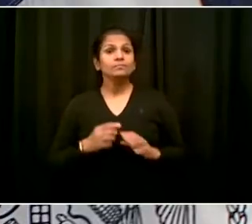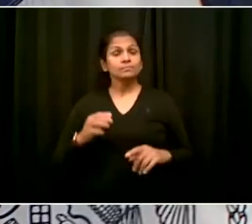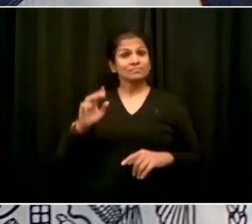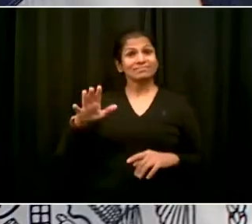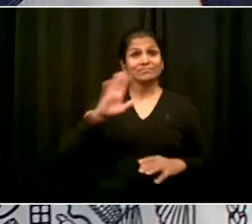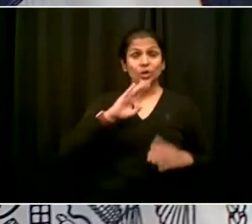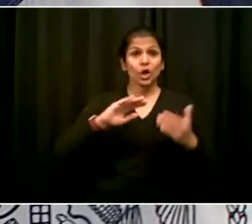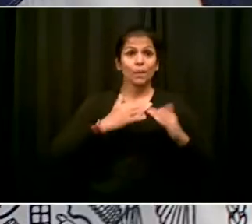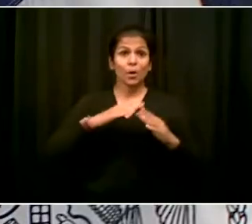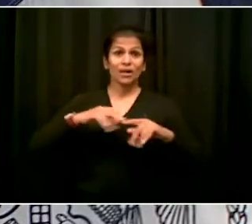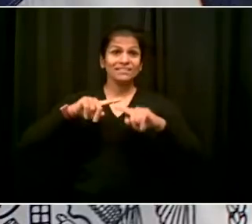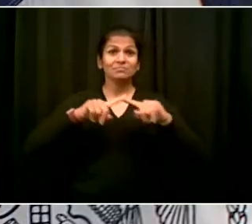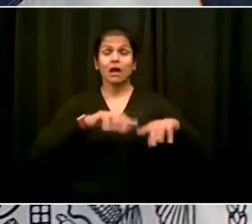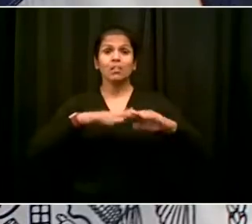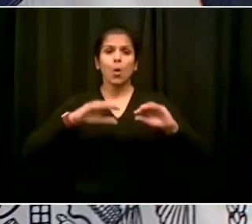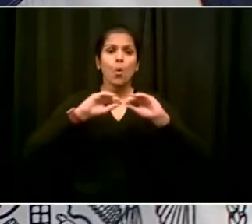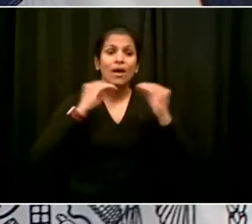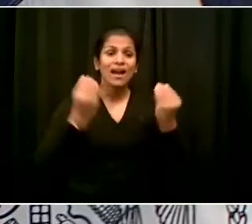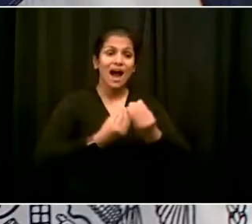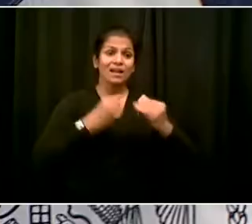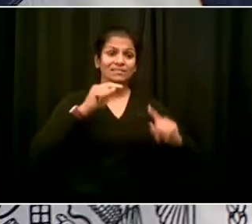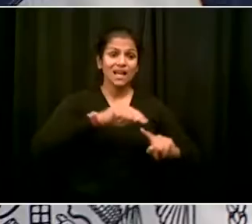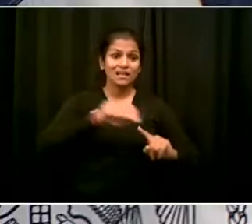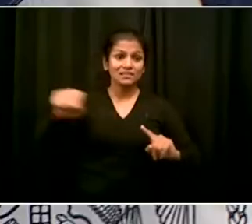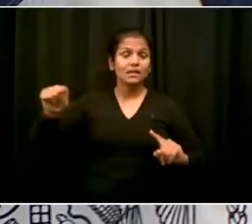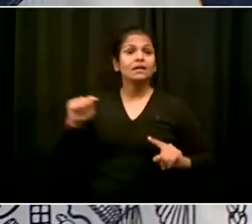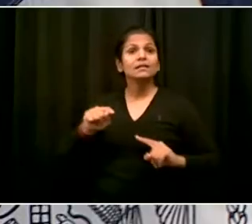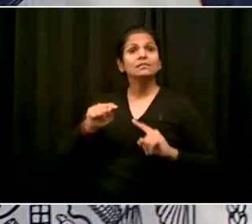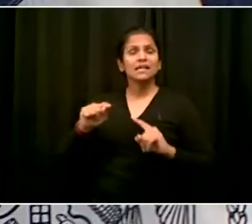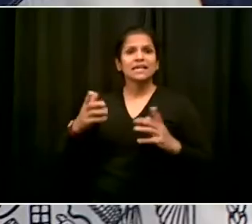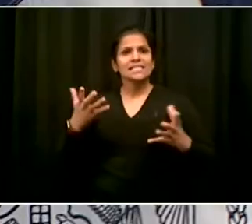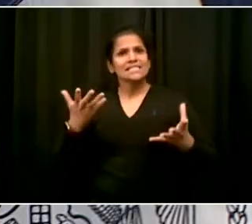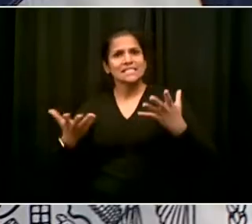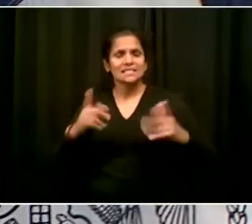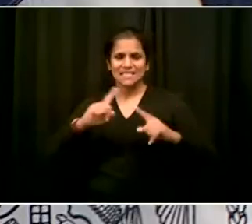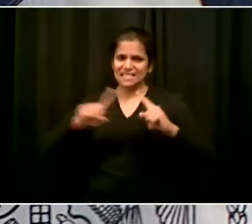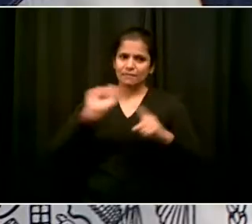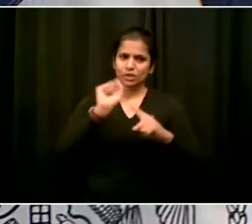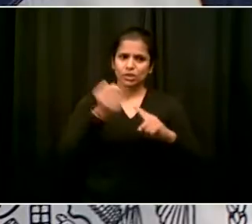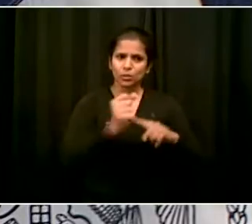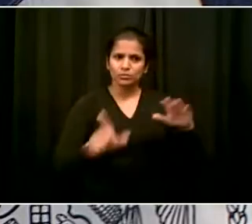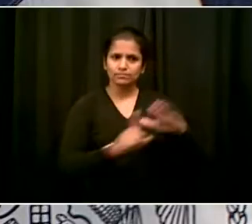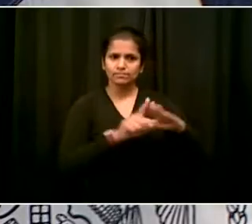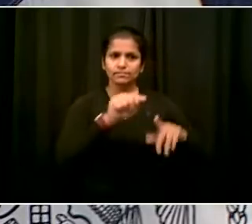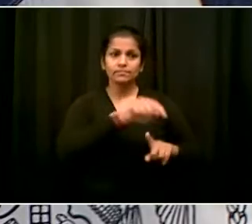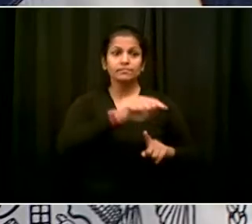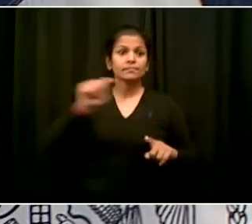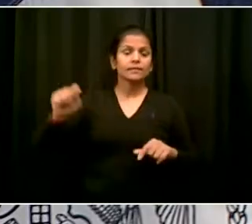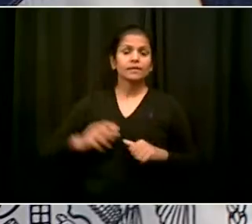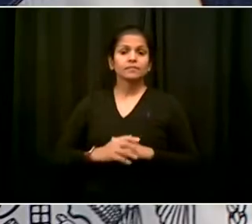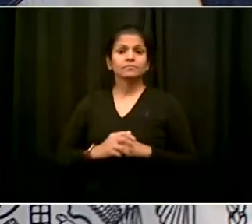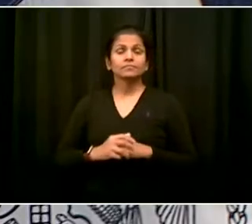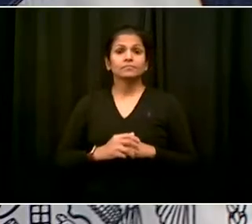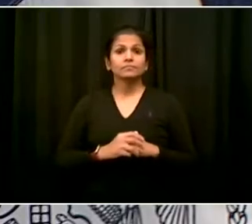LOCATIONS AND SO MANYNYC OMMUNITIES WE WANT TO DO THAT CONSTANTLY. IT IS FREE FOR EVERYONE. THERE ARE DIFFERENT REALITIES WIWITH OCMMUNITY-BASED OOANRGIZATIONS. SCALE IS